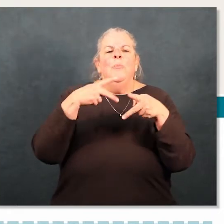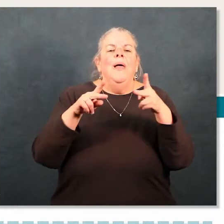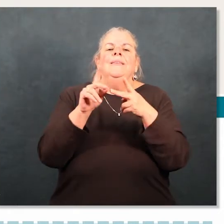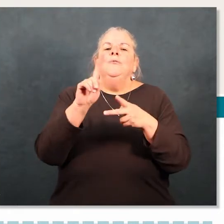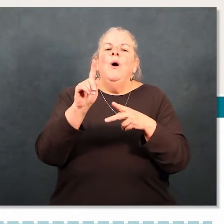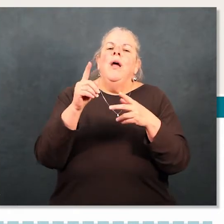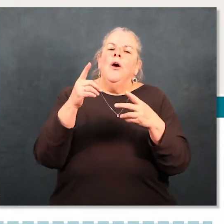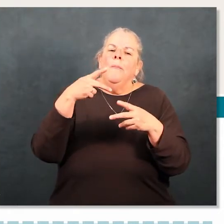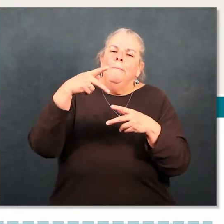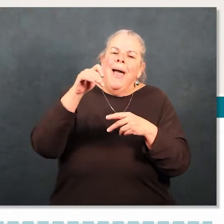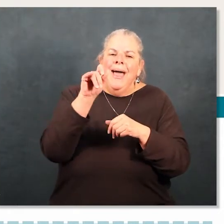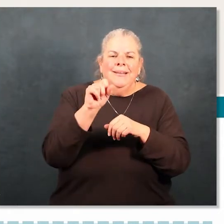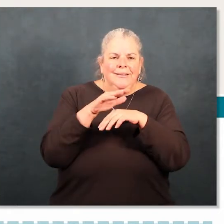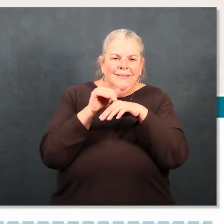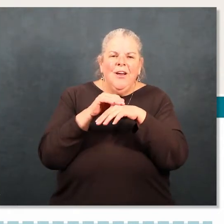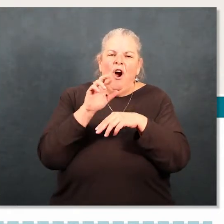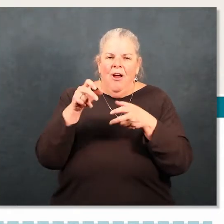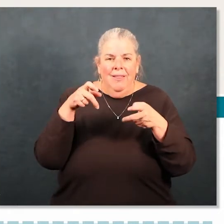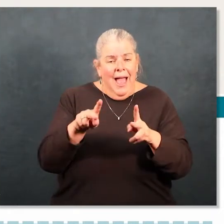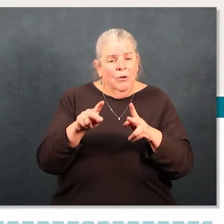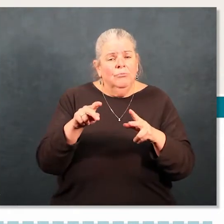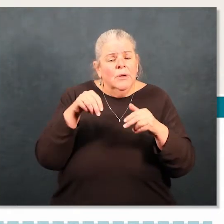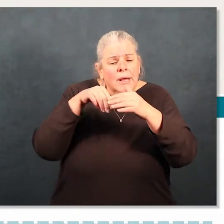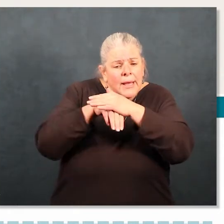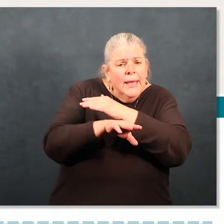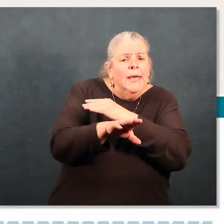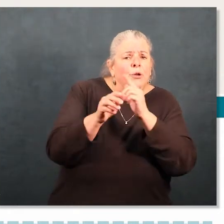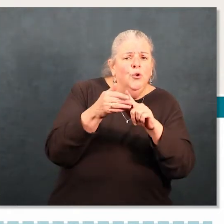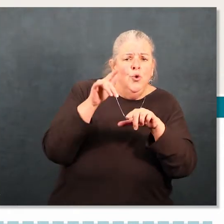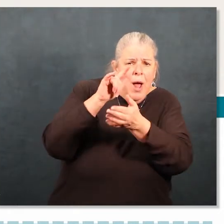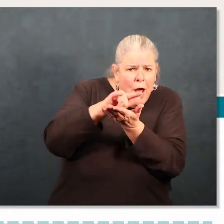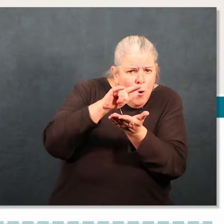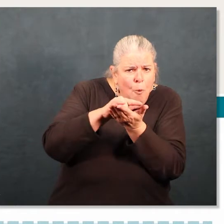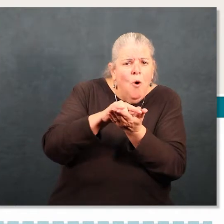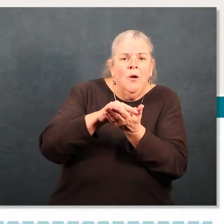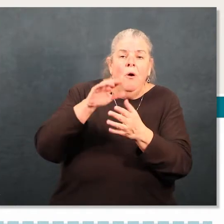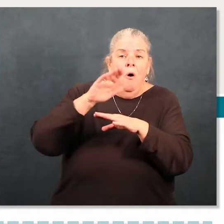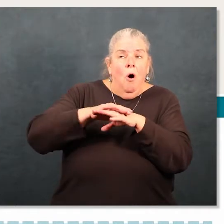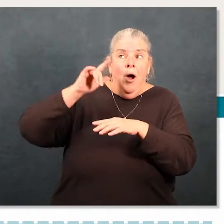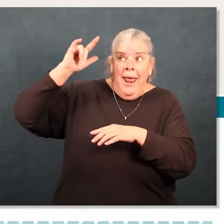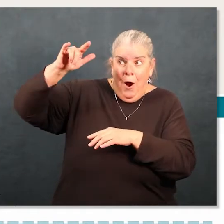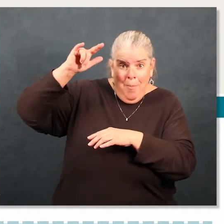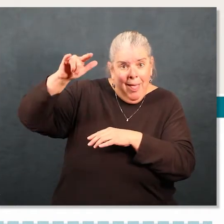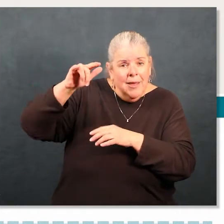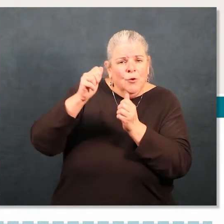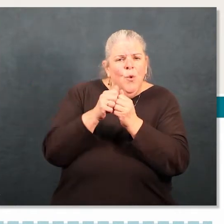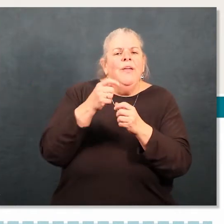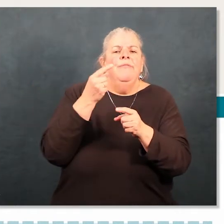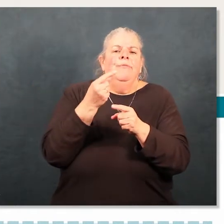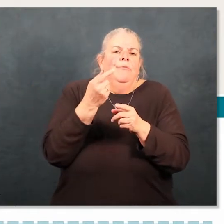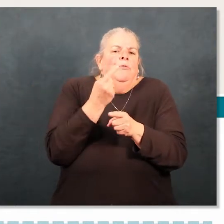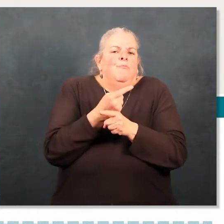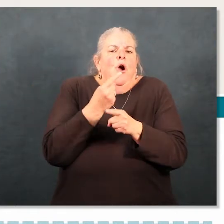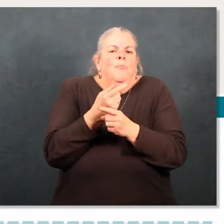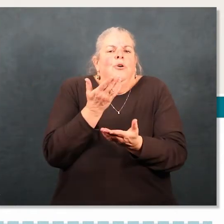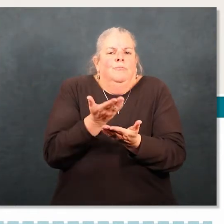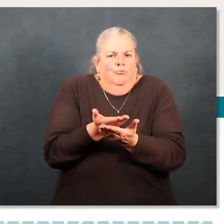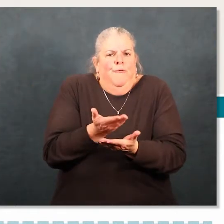You can also take them into airports and airlines with the proper documentation and you can have emotional support animals